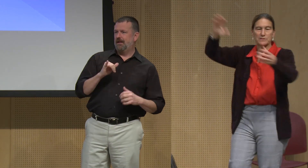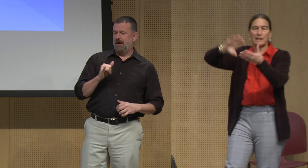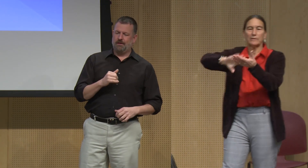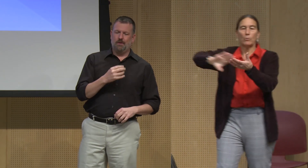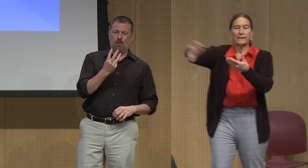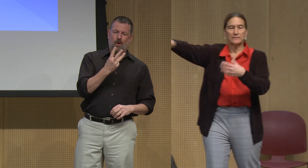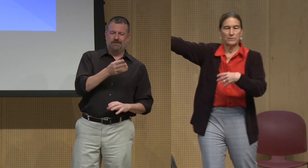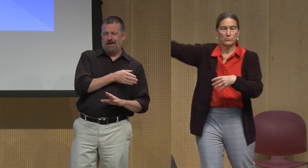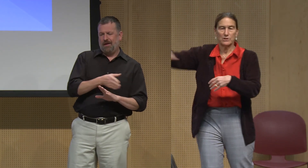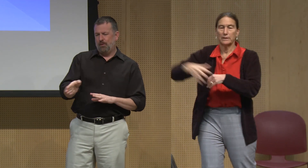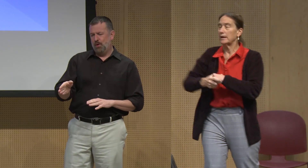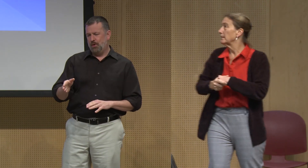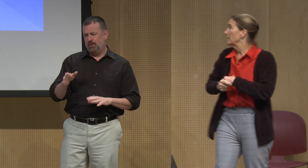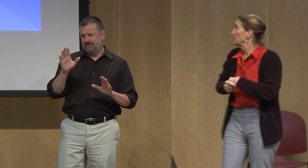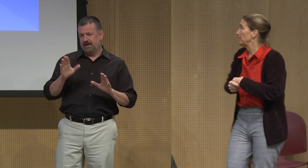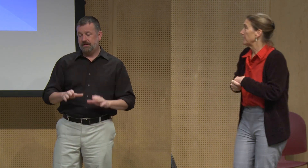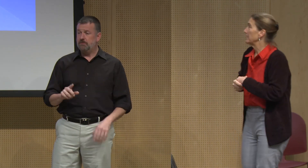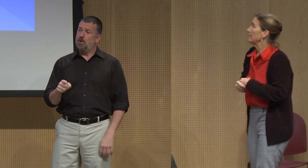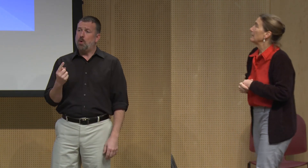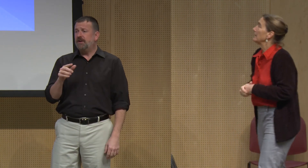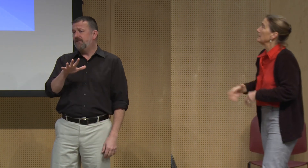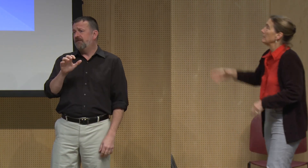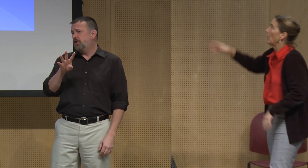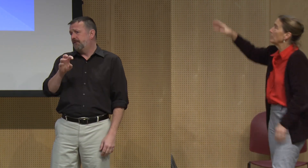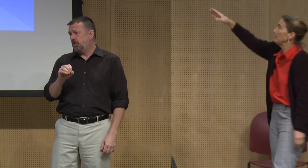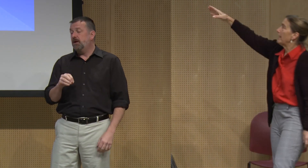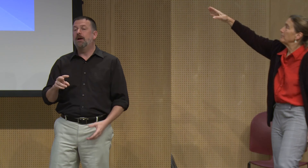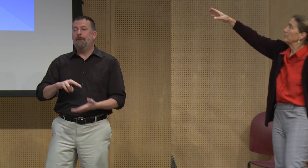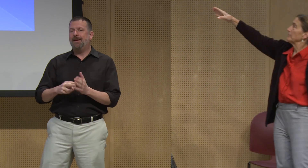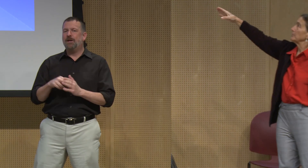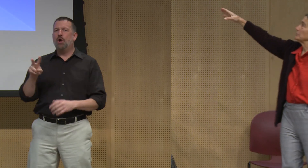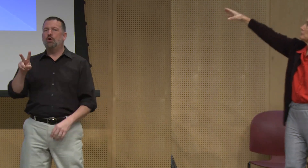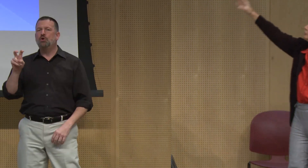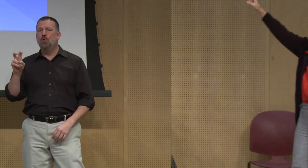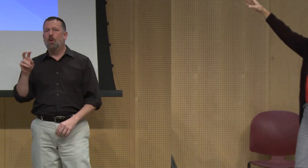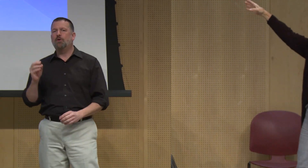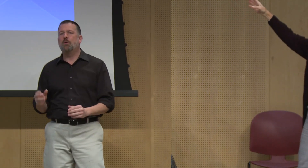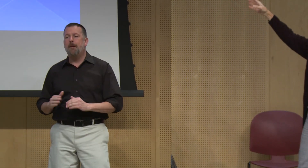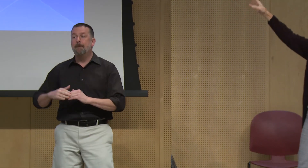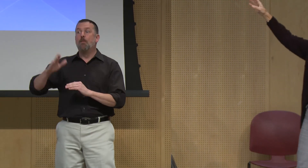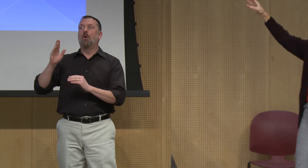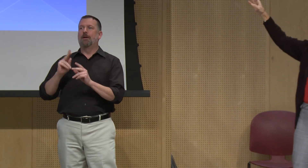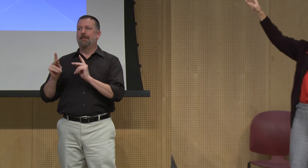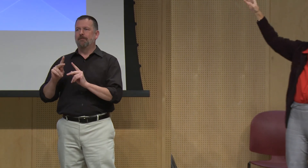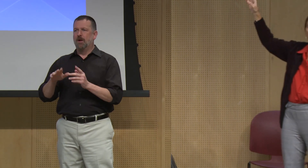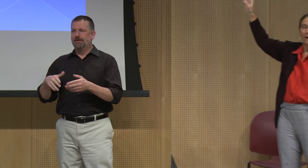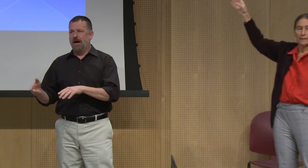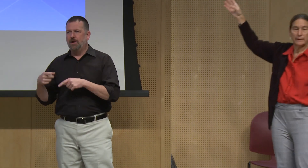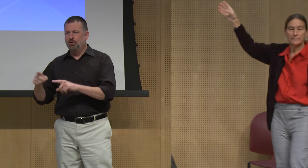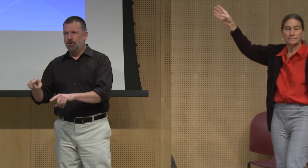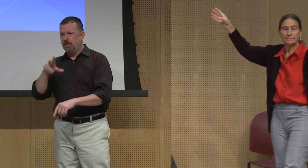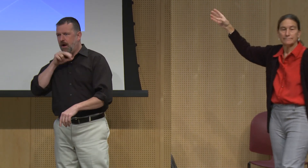THE WEDNESDAY THROUGH SUNDAY PERIOD, ONLY 540. SO 200 MORE PEOPLE DIED DURING THE HOLIDAYS.